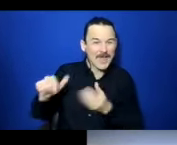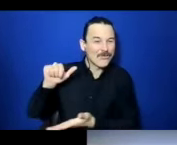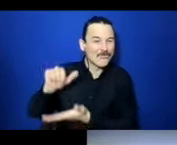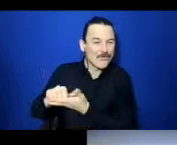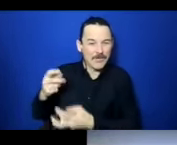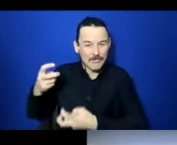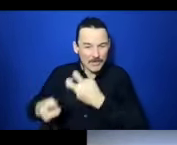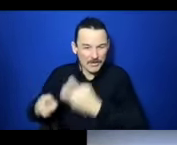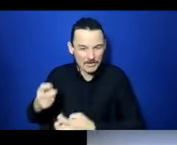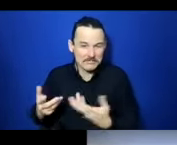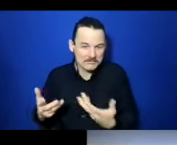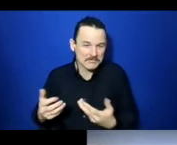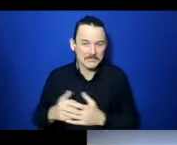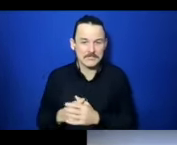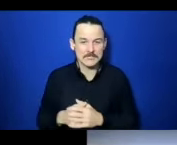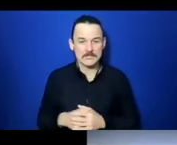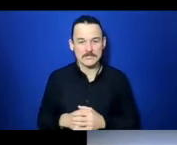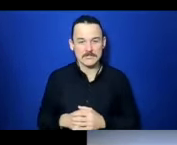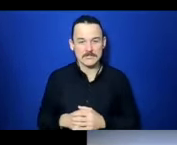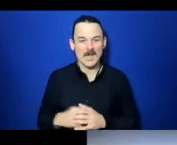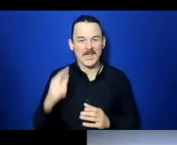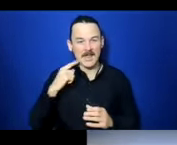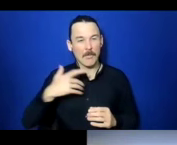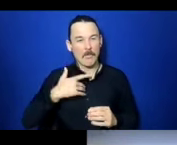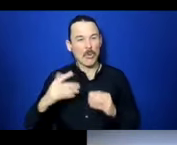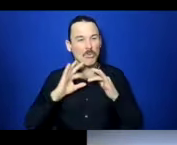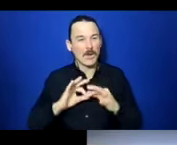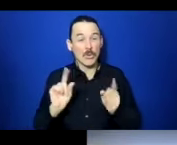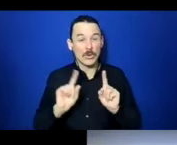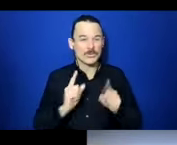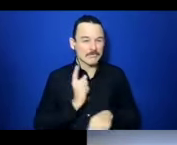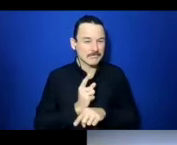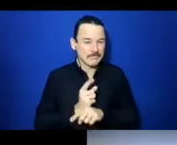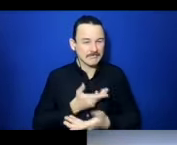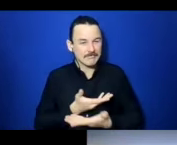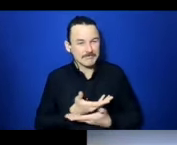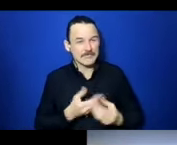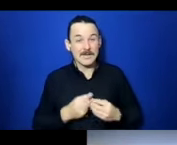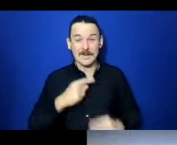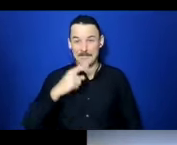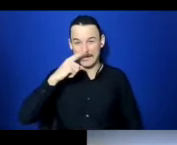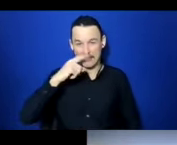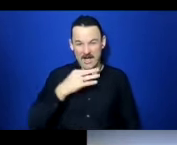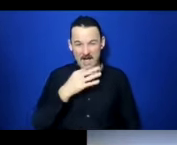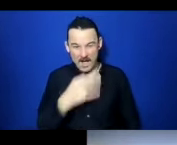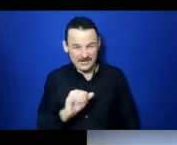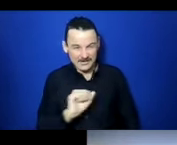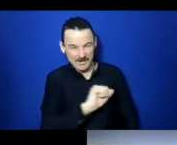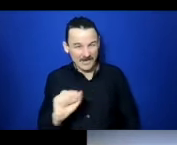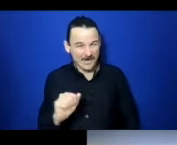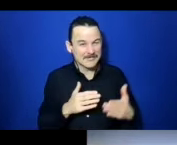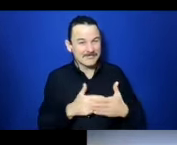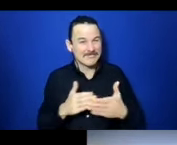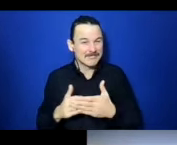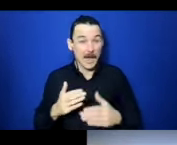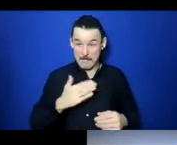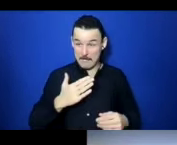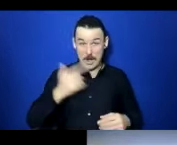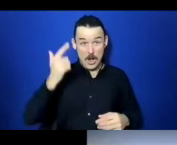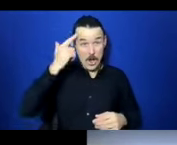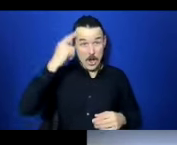to people. I had the idea for BindiMaps but as a sighted person I was more looking at braille,